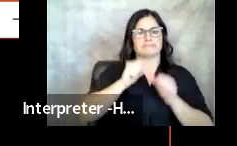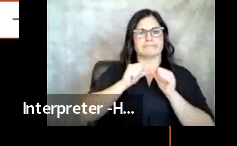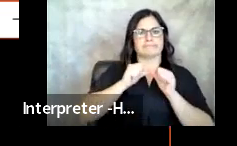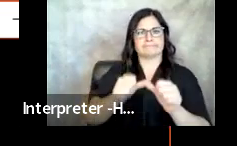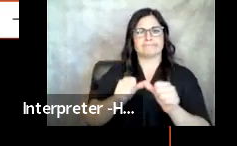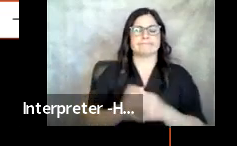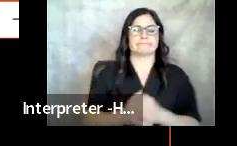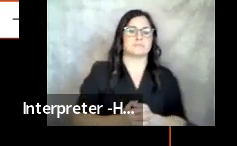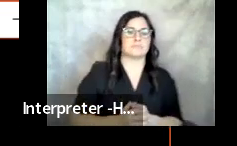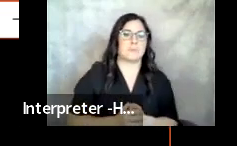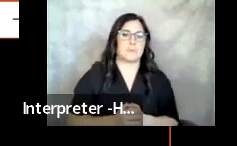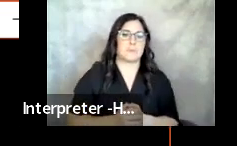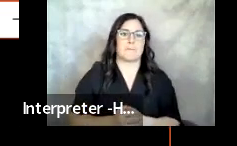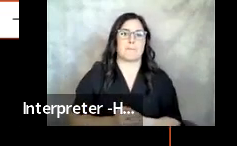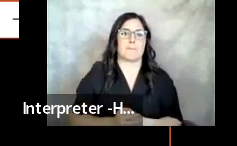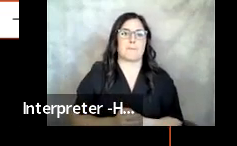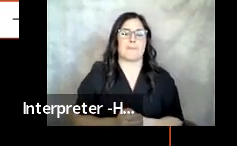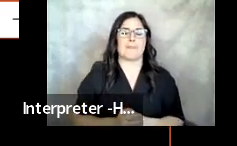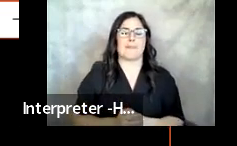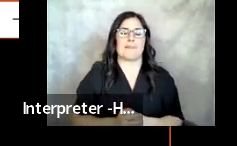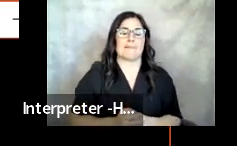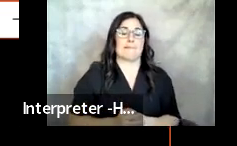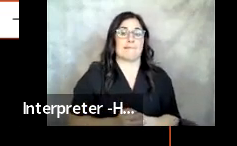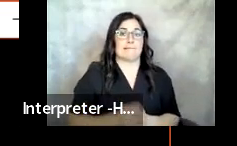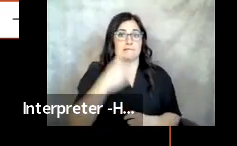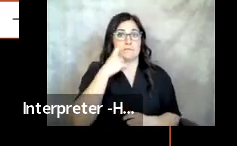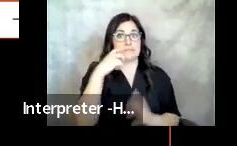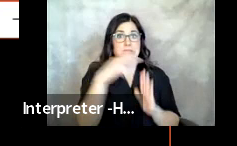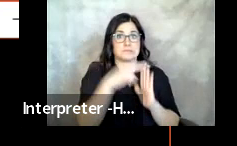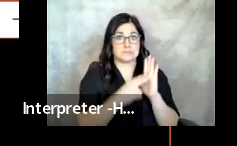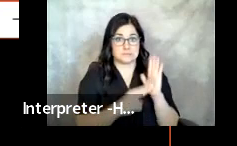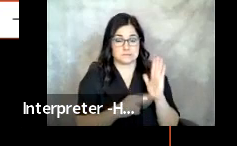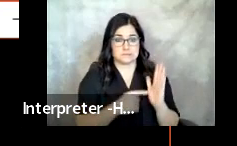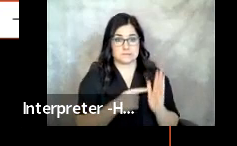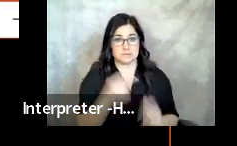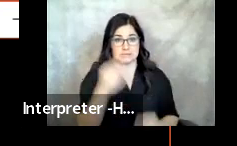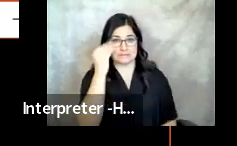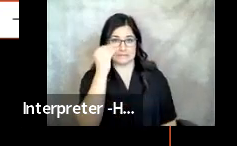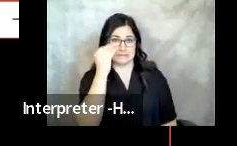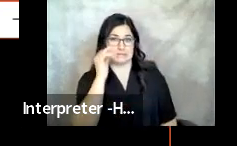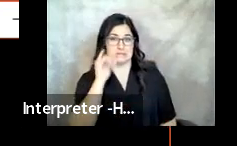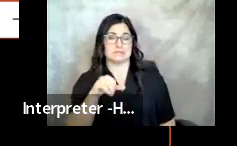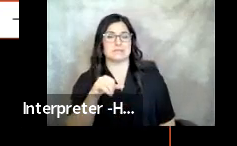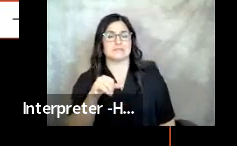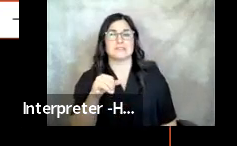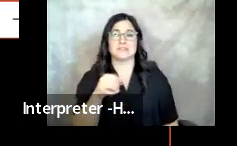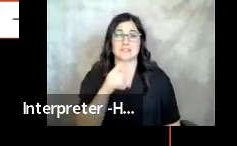Now, let that sink in for a moment. You know, this was a very popular history written.